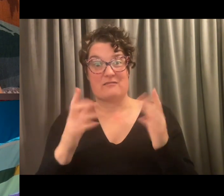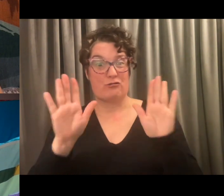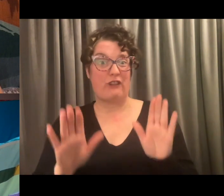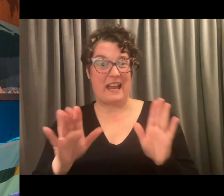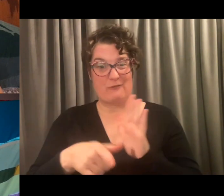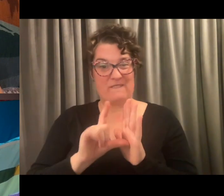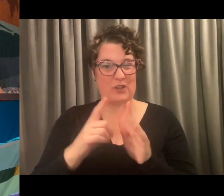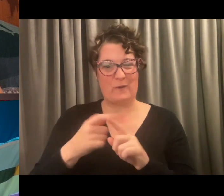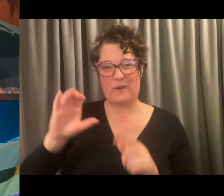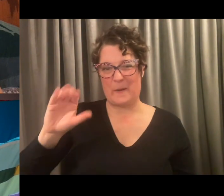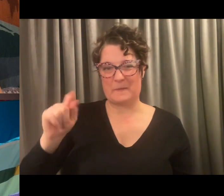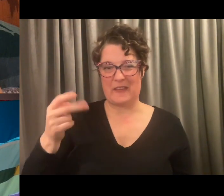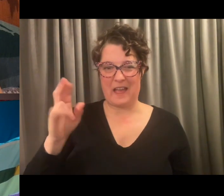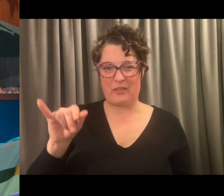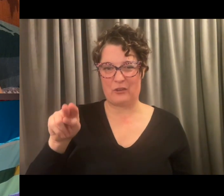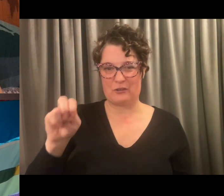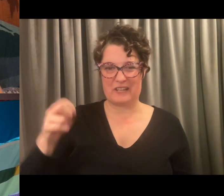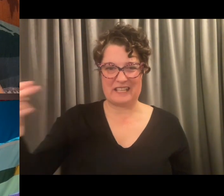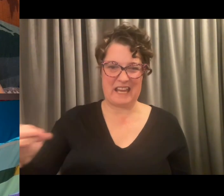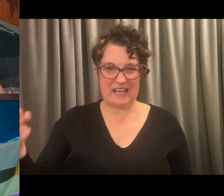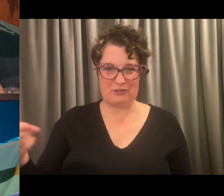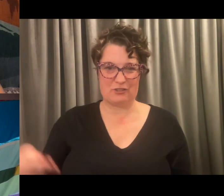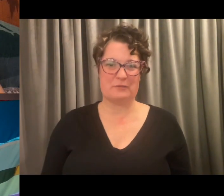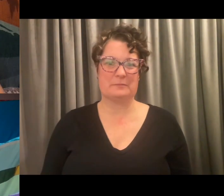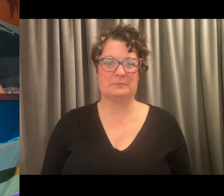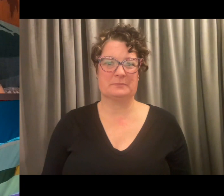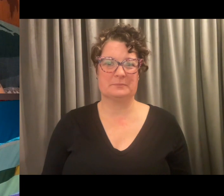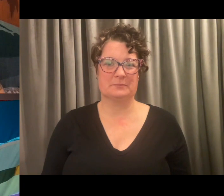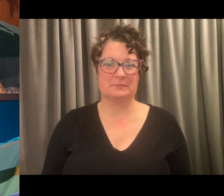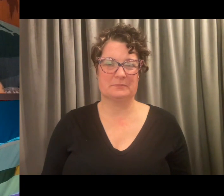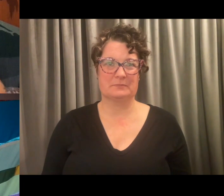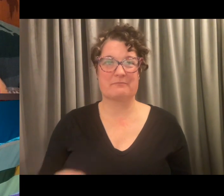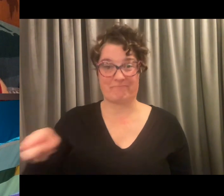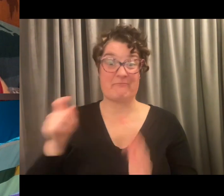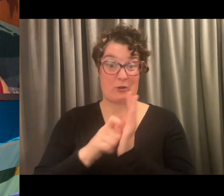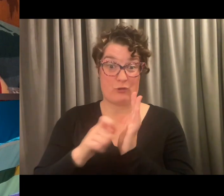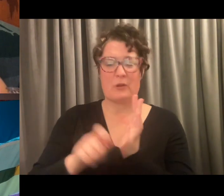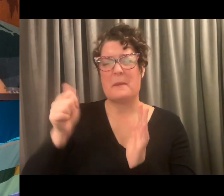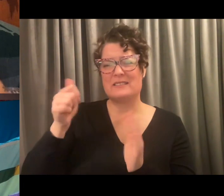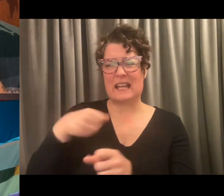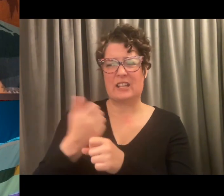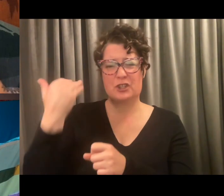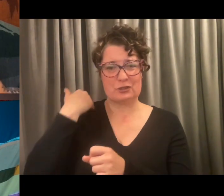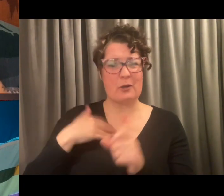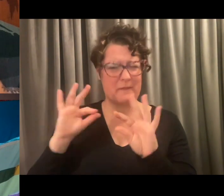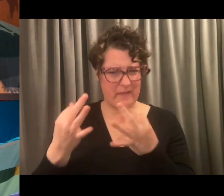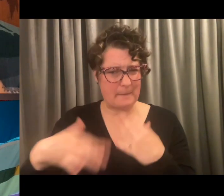Nomy: Catherine writes, about 10 years ago, my family discovered that we are Mexican through the Sephardic region, during the Spanish Inquisition.